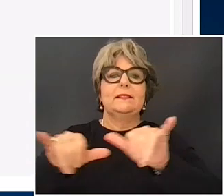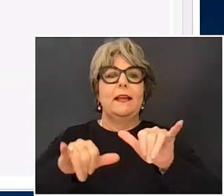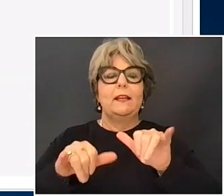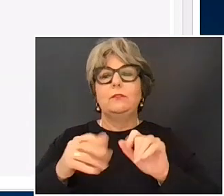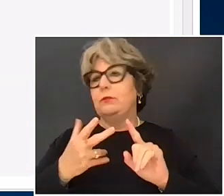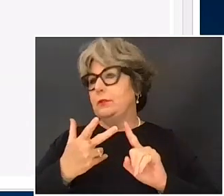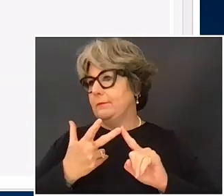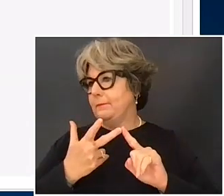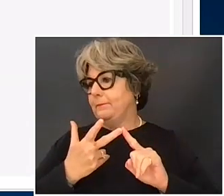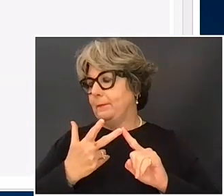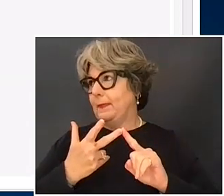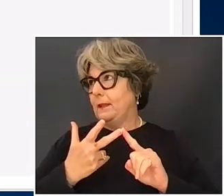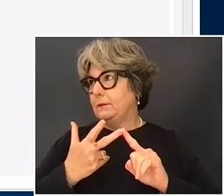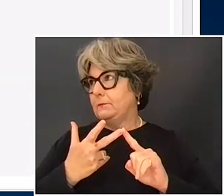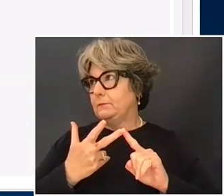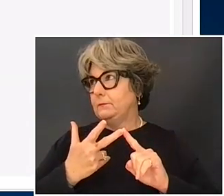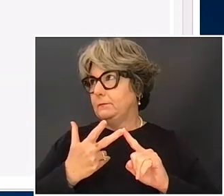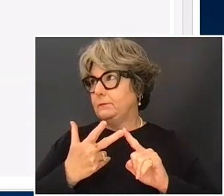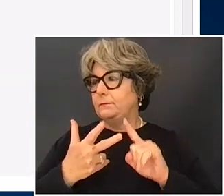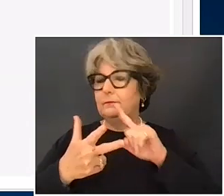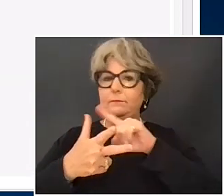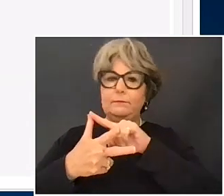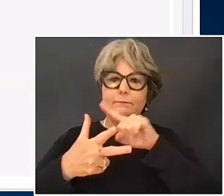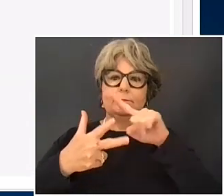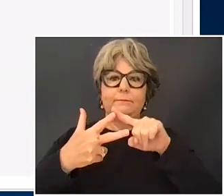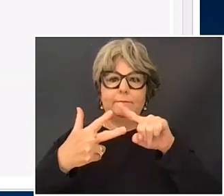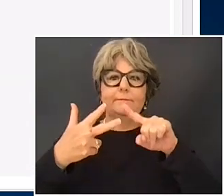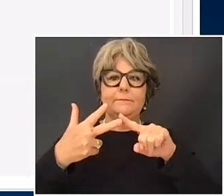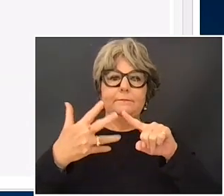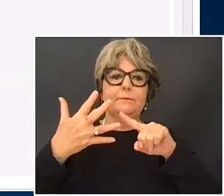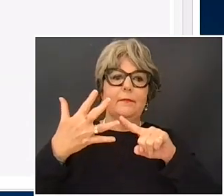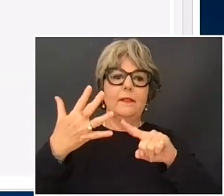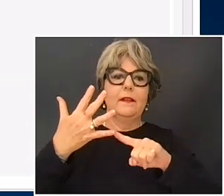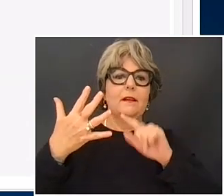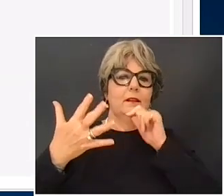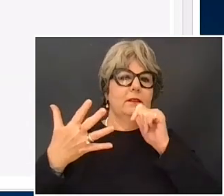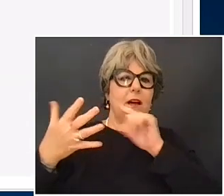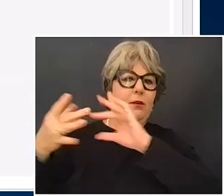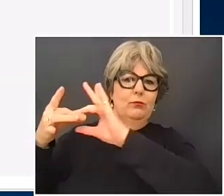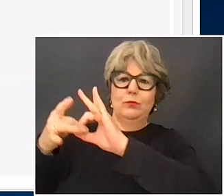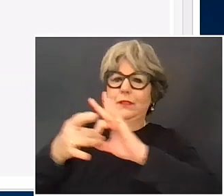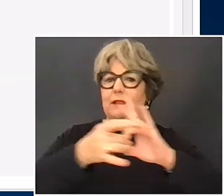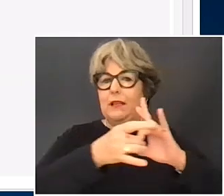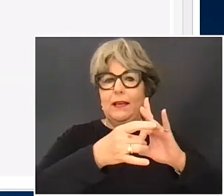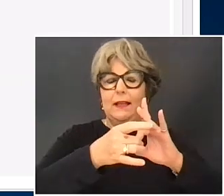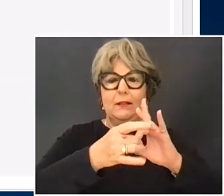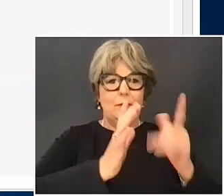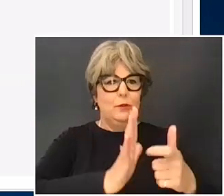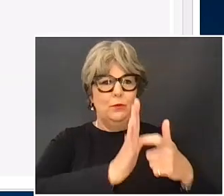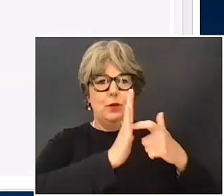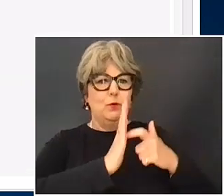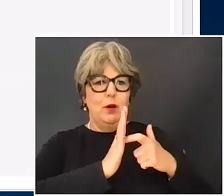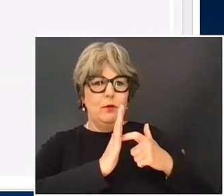Those pieces just, you know, don't relate to the requirement for an actual physical